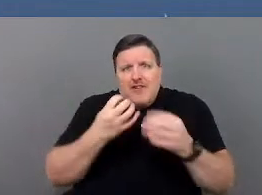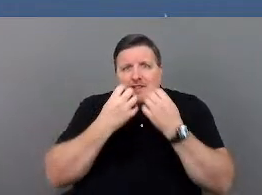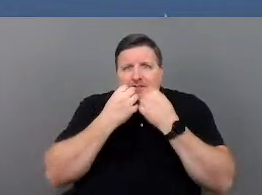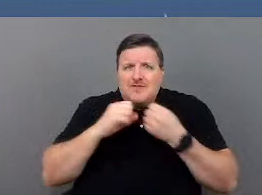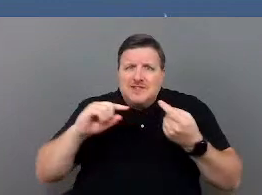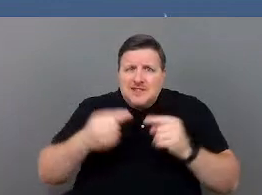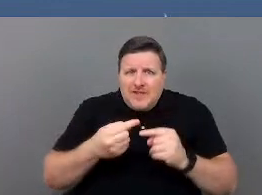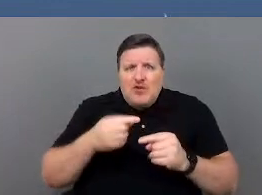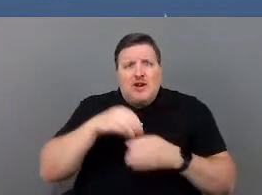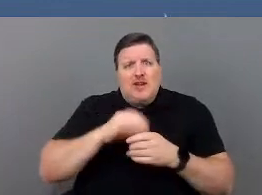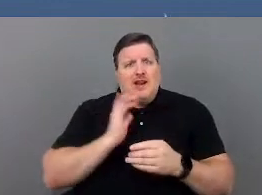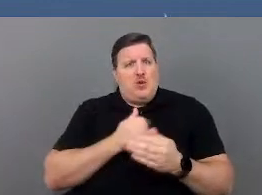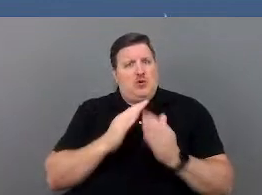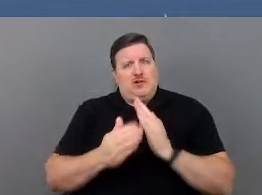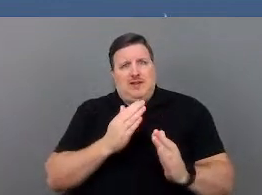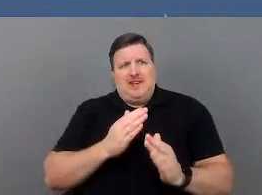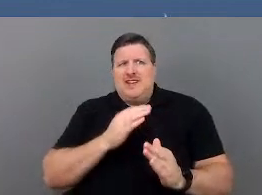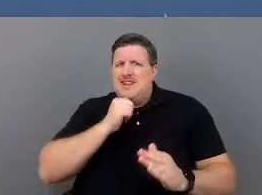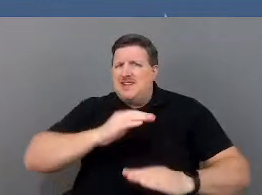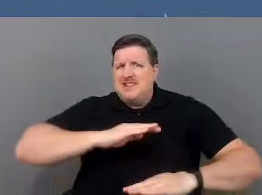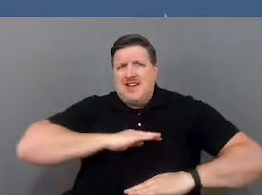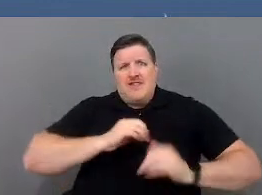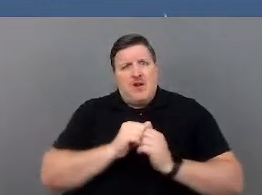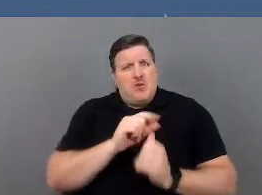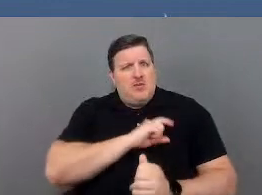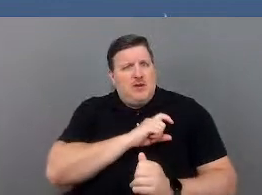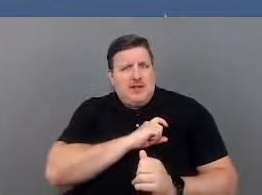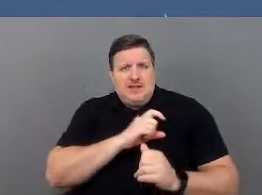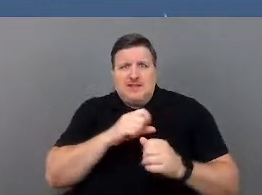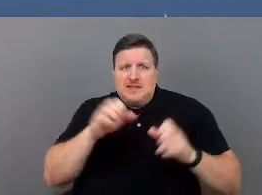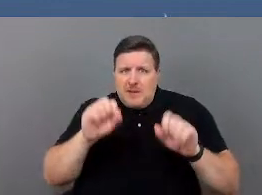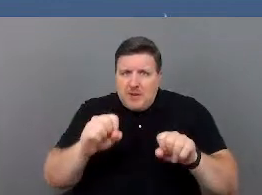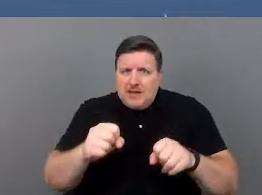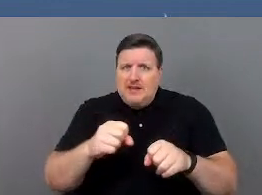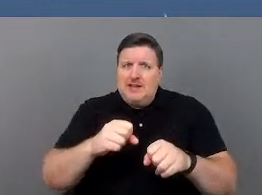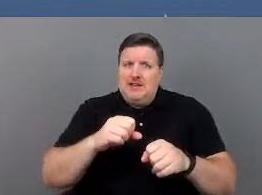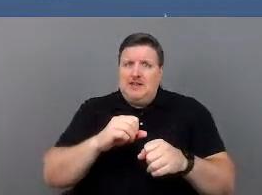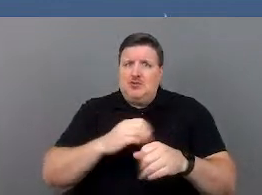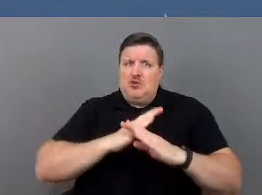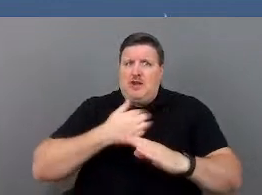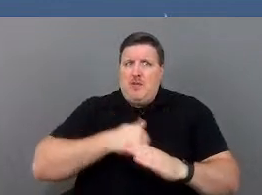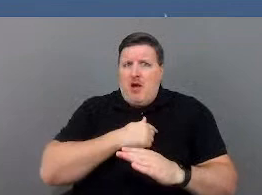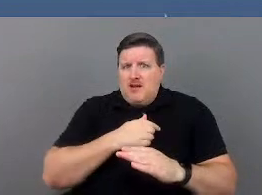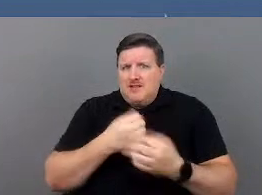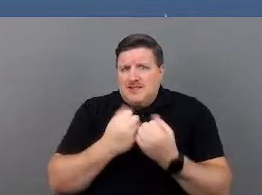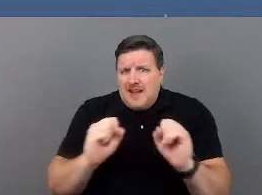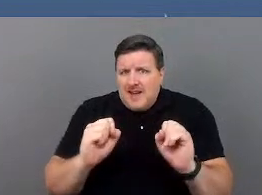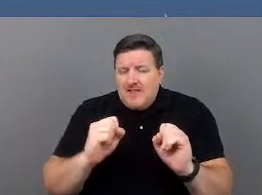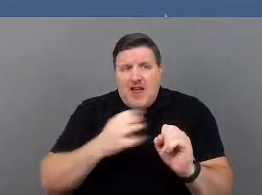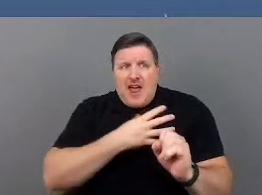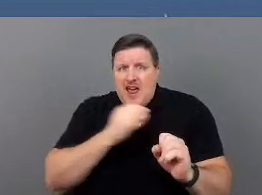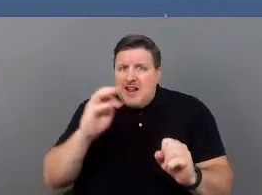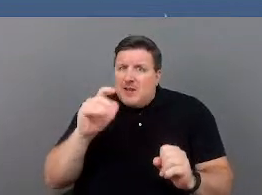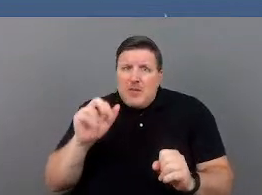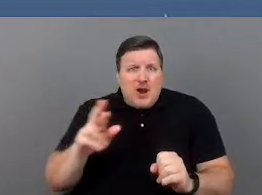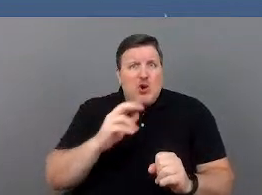SAFE, WITH DISSATISFACTION WITH THE POLICE'S ABILITY TO KEEP US THE MAYOR'S LACK OF WILL TO EFFECTIVELY HOLD POLICE ACCOUNTABLE EVEN WHEN WE VIOLATE OUR CIVIL RIGHTS.